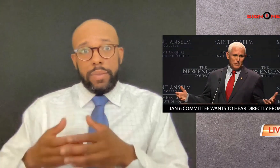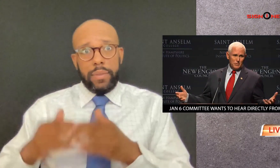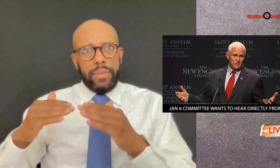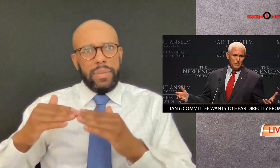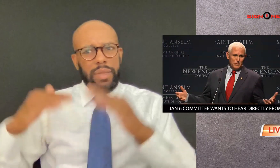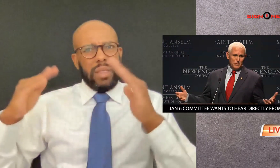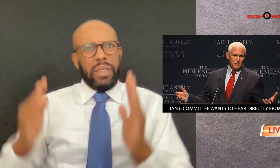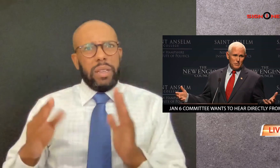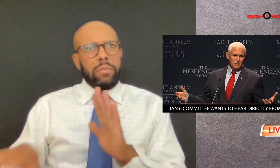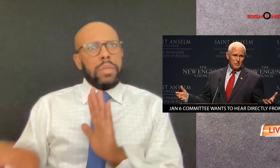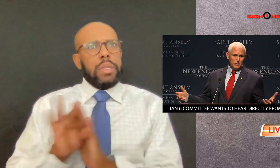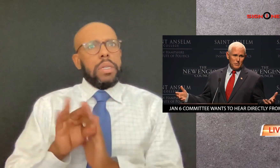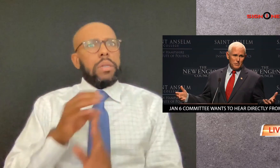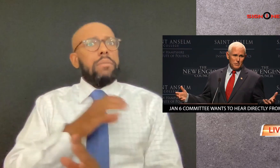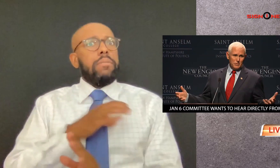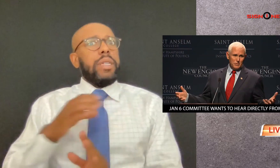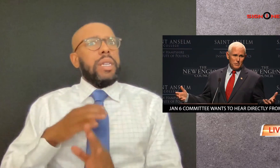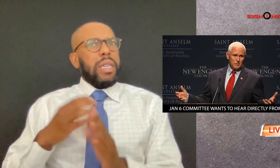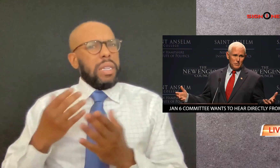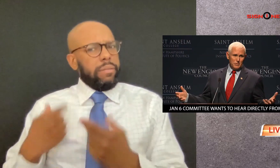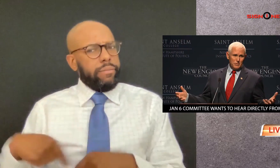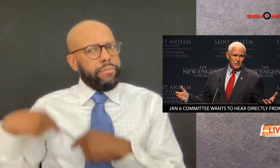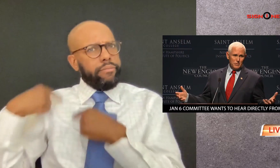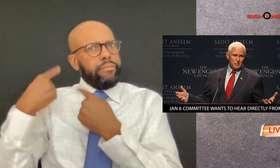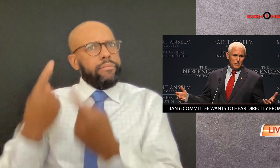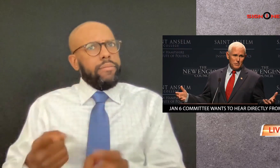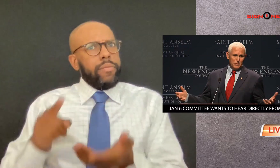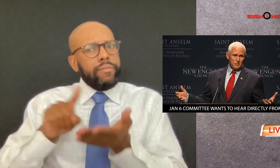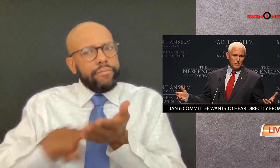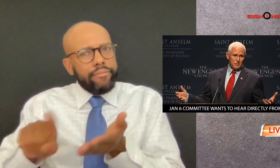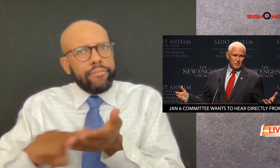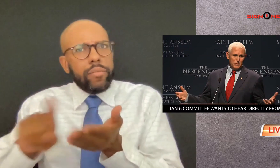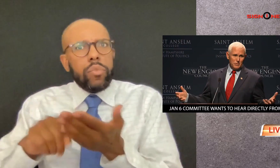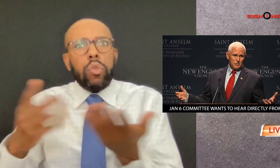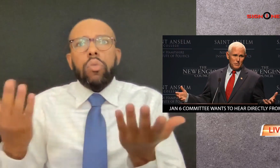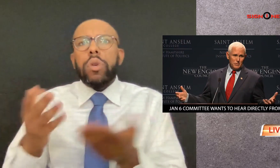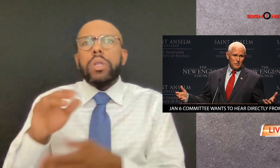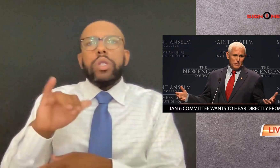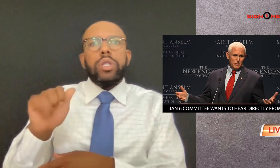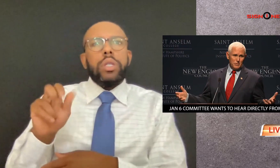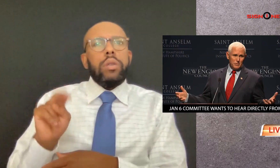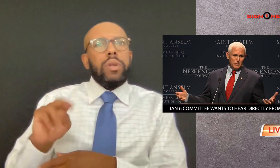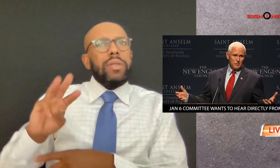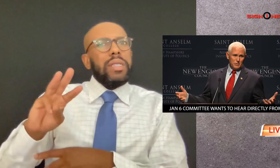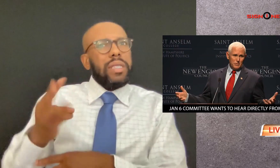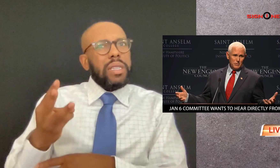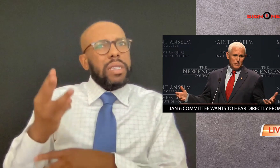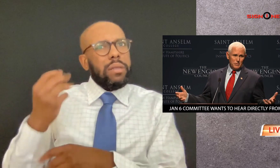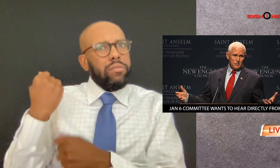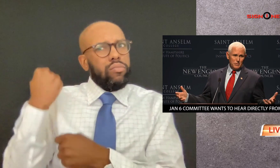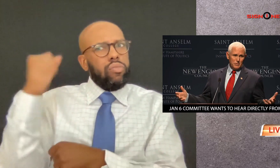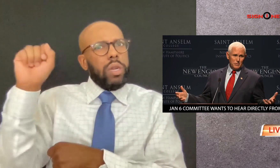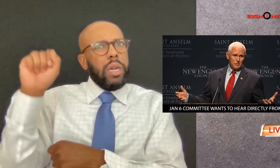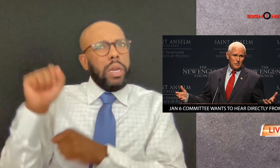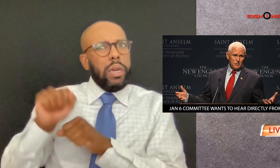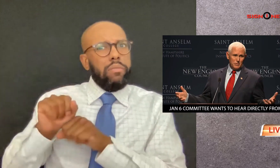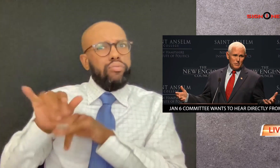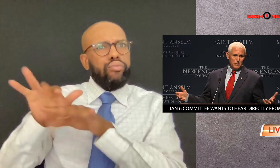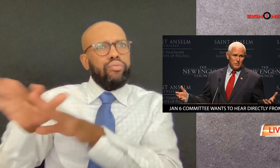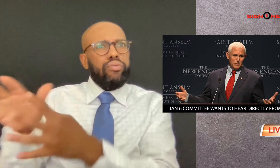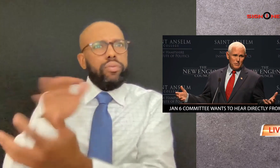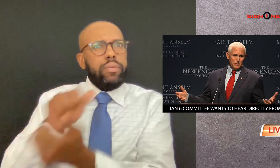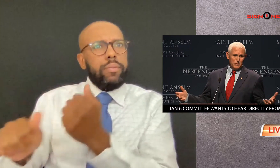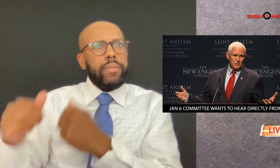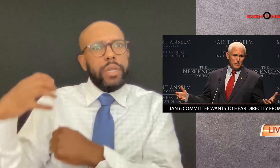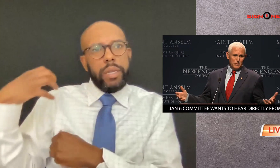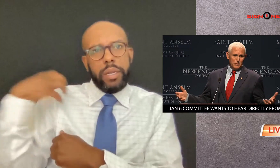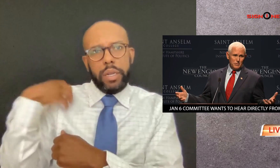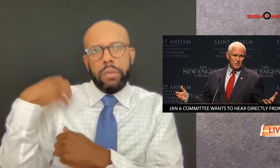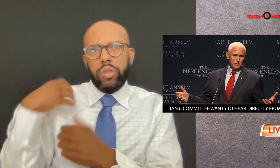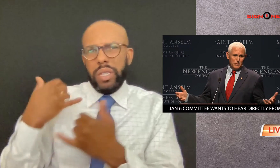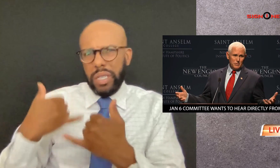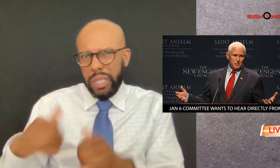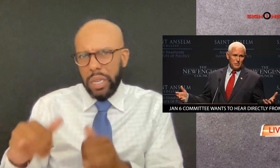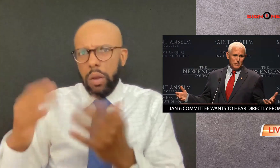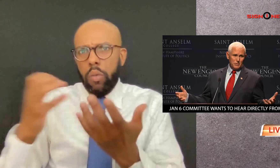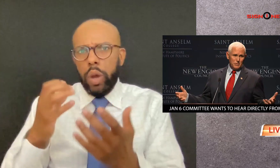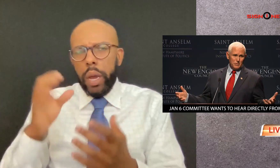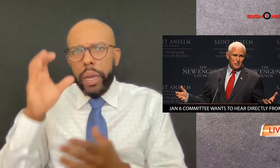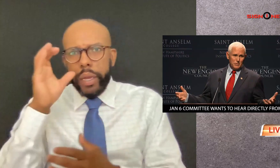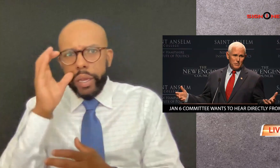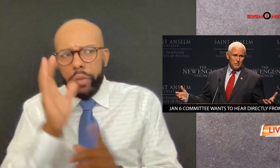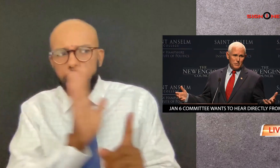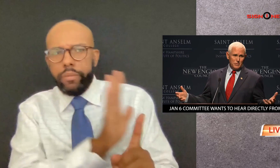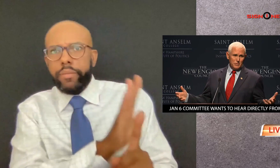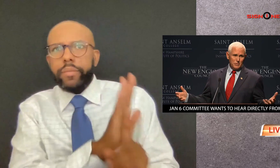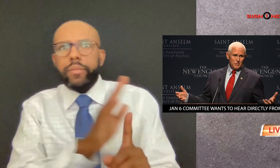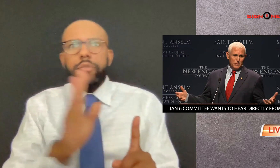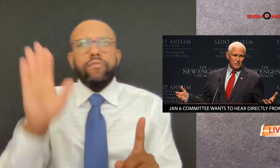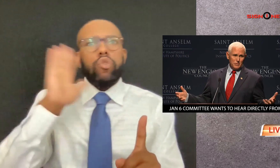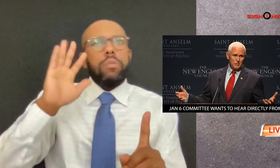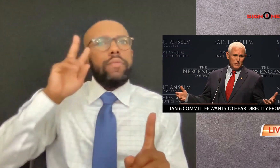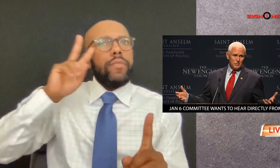and safe The House Select Committee investigating the January 6th riot at the Capitol still